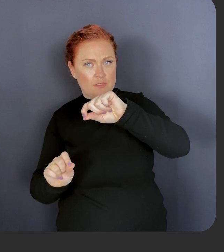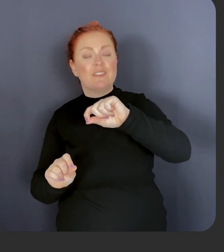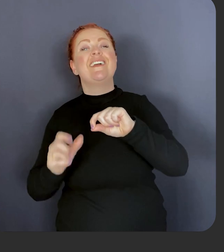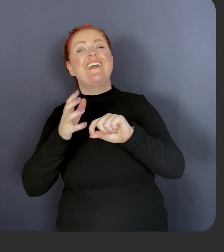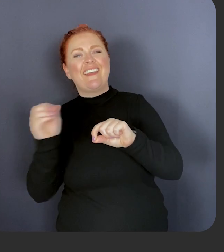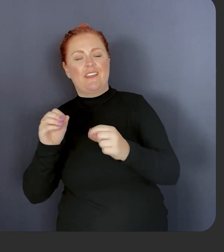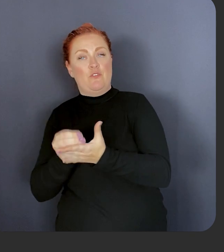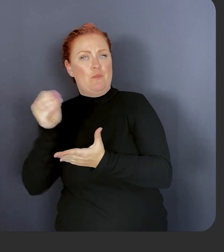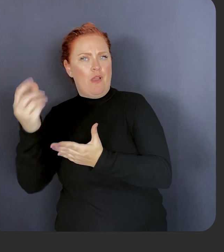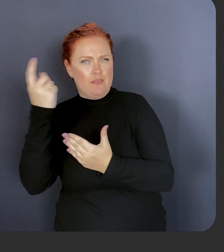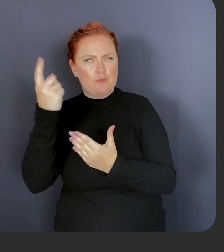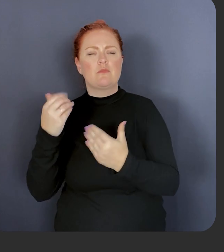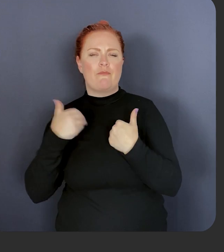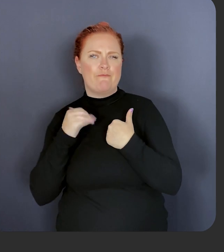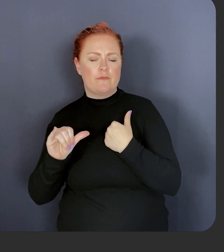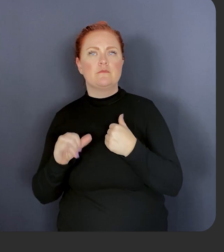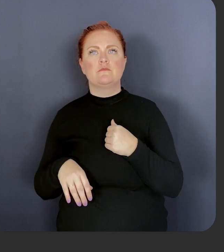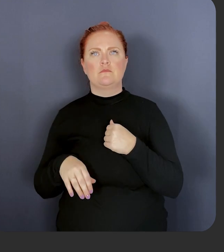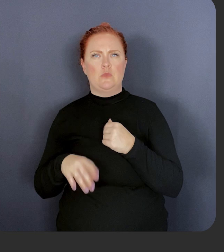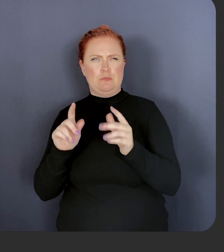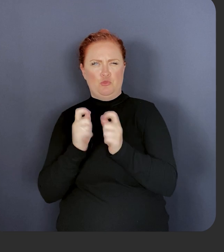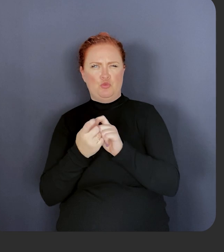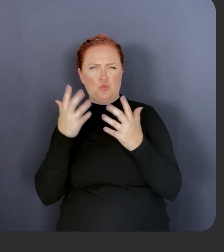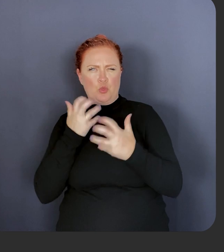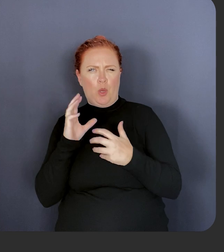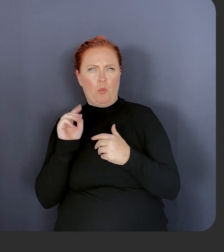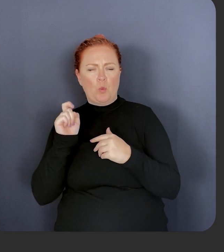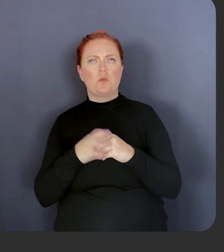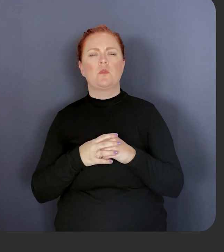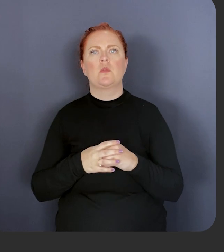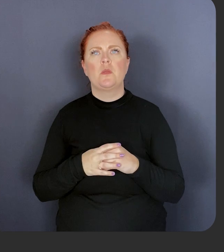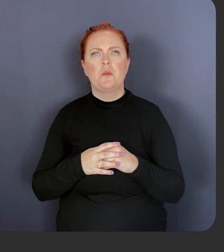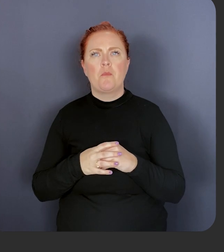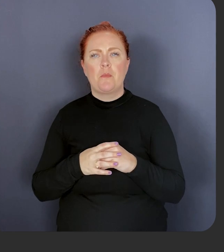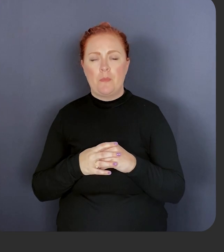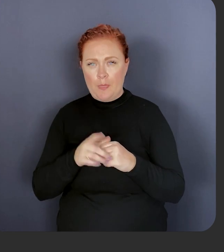as well as when we make a purchase-- let's go on dark mode for this--